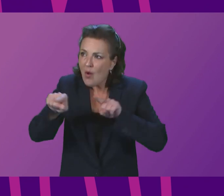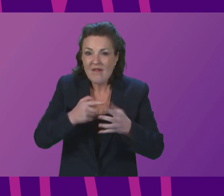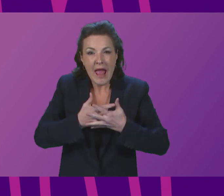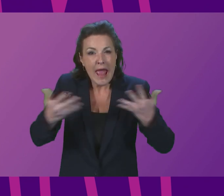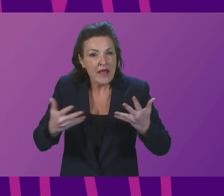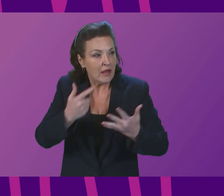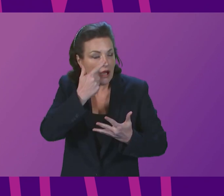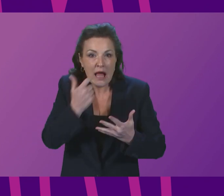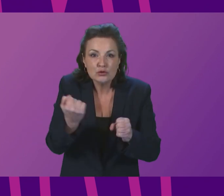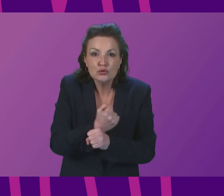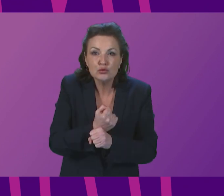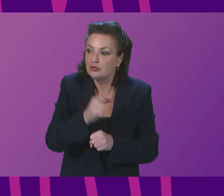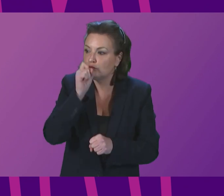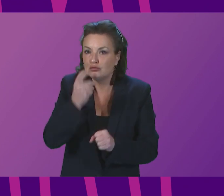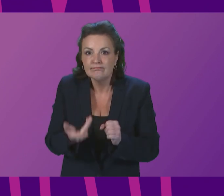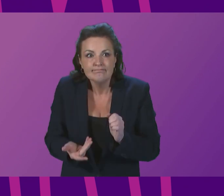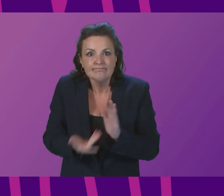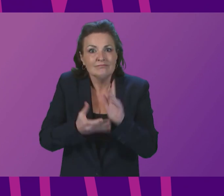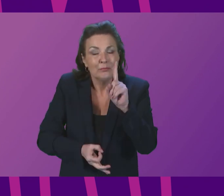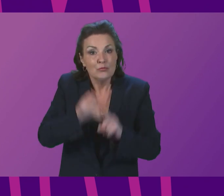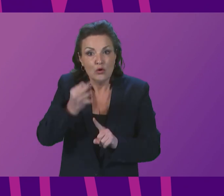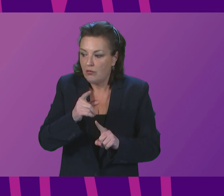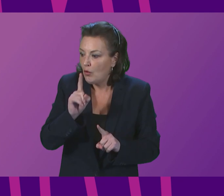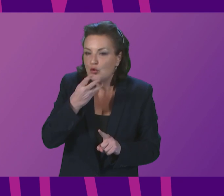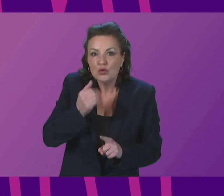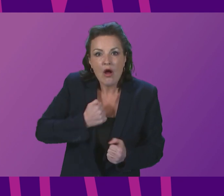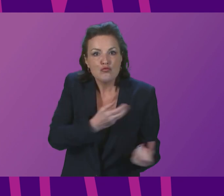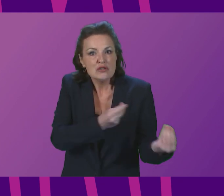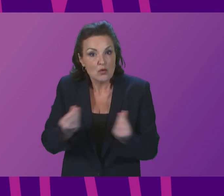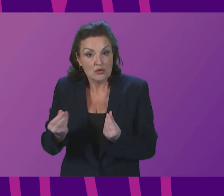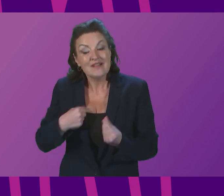Shona Robison will set out further actions when she delivers her statement this afternoon.